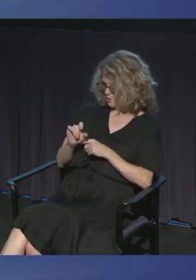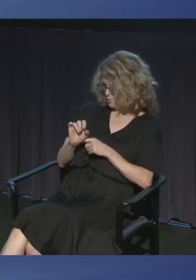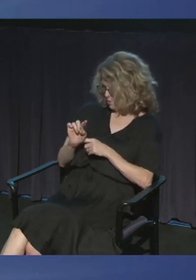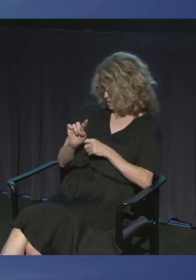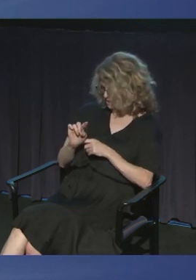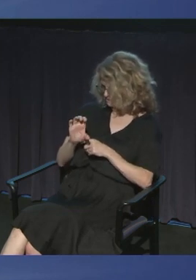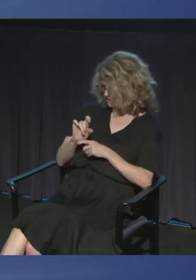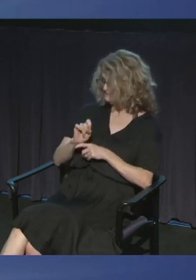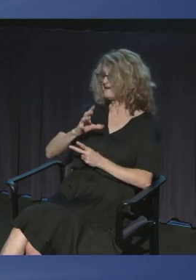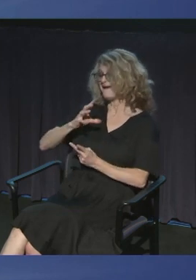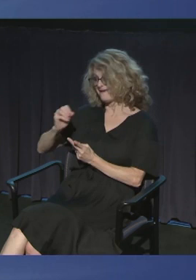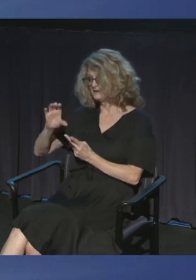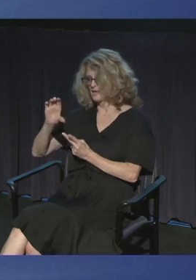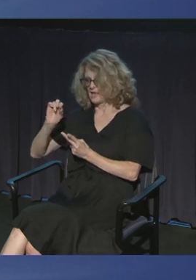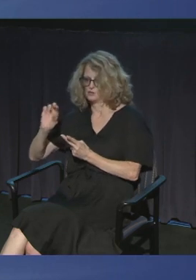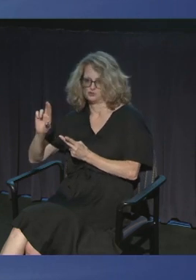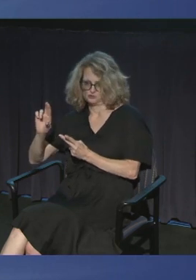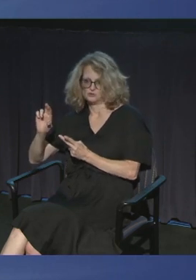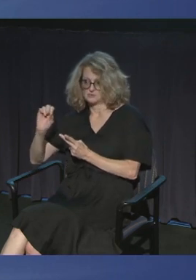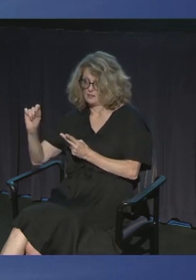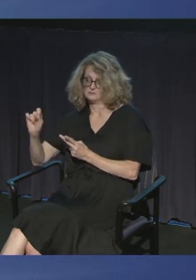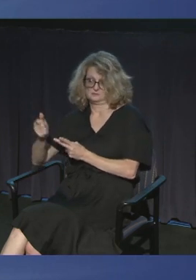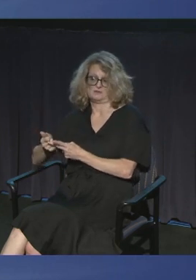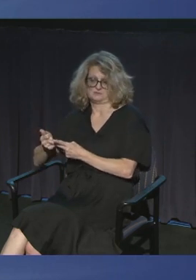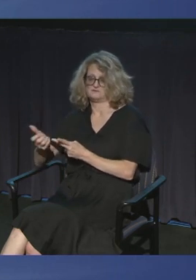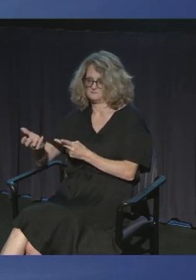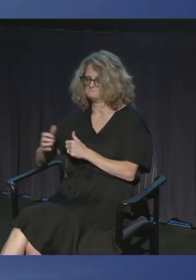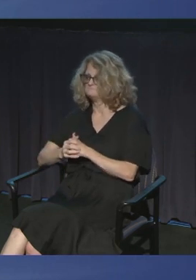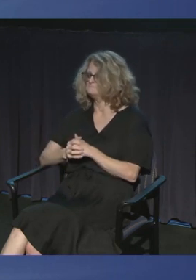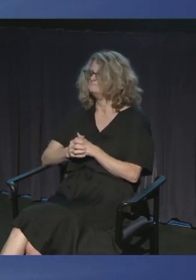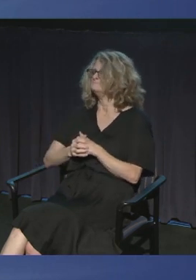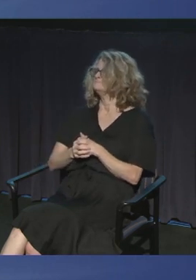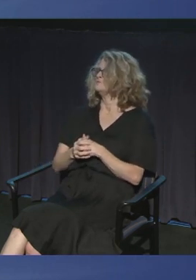CANCER CELLS THEMSELVES. HOWEVER, WHEN THIS IS USED IN